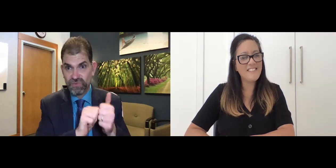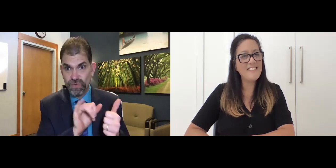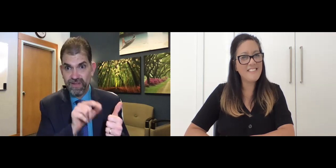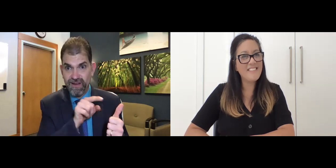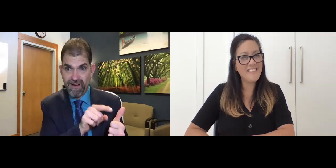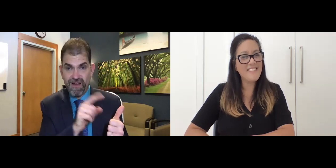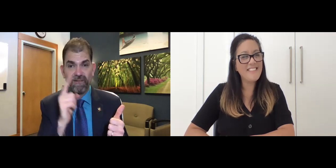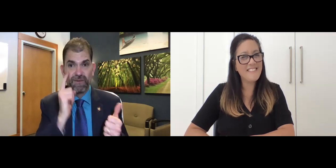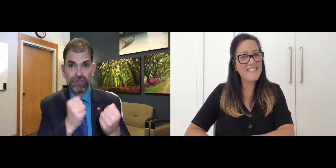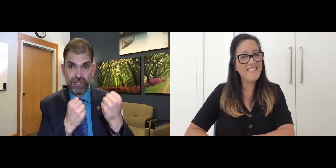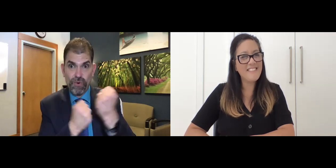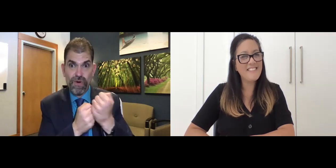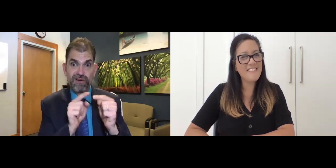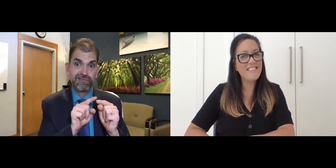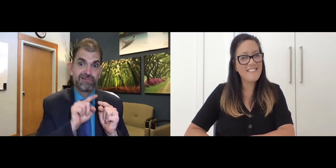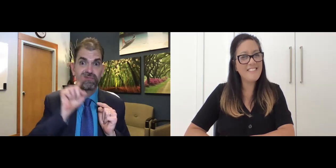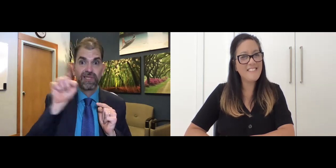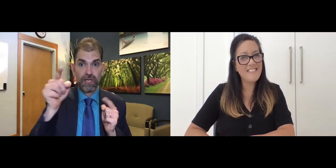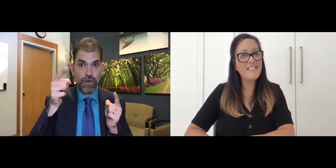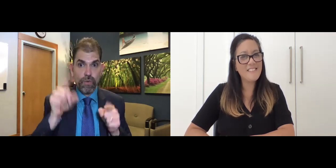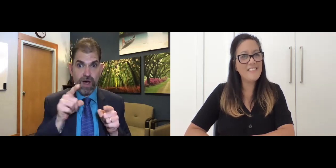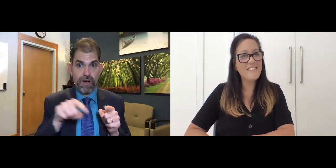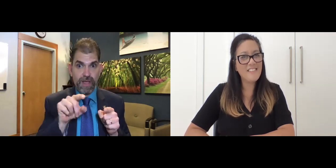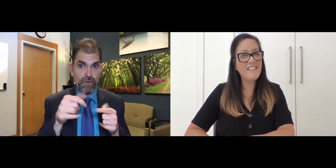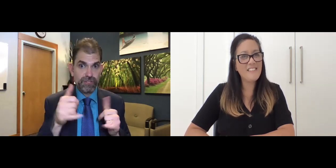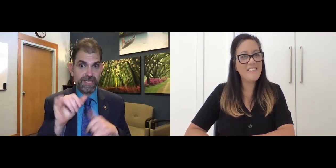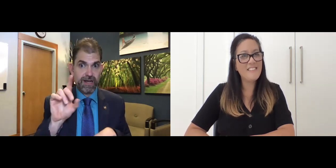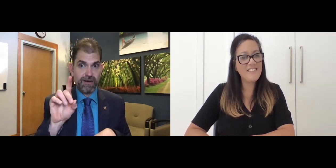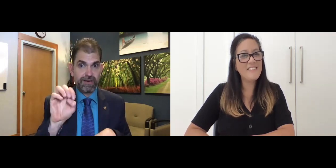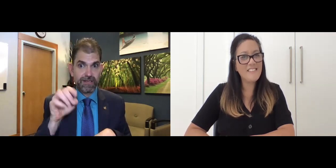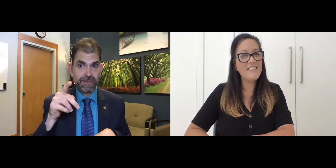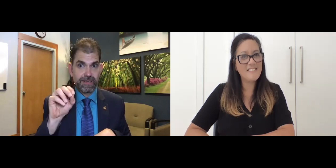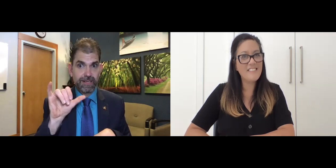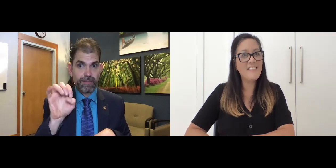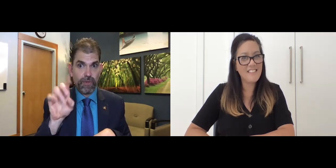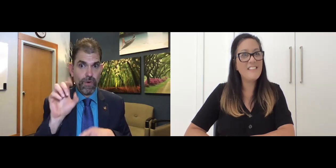We tested VRS with them.